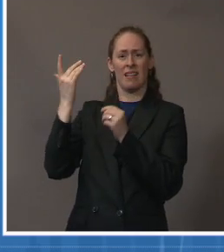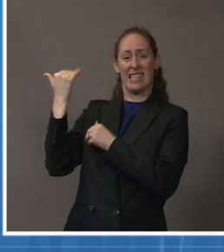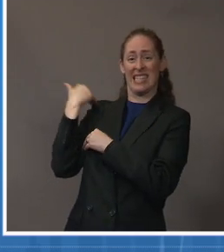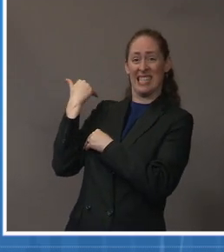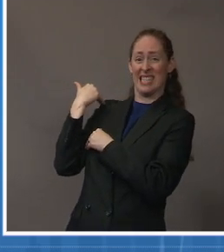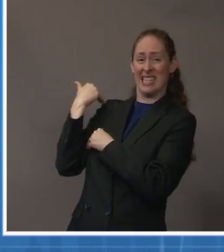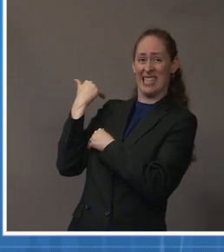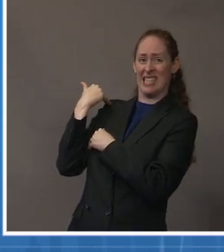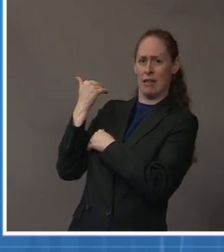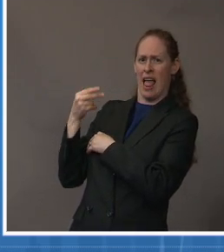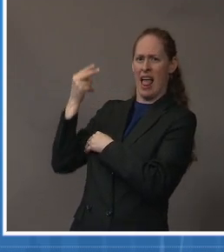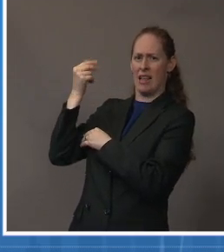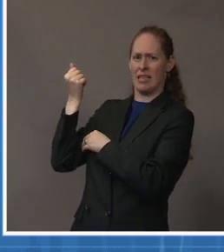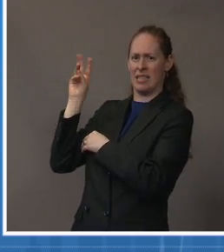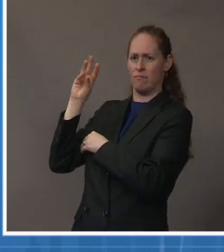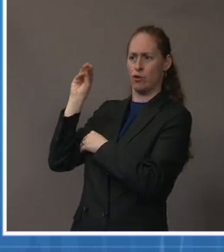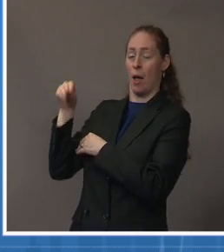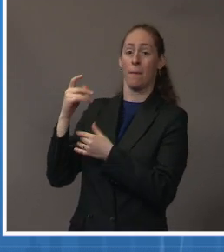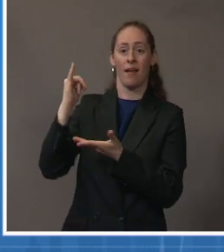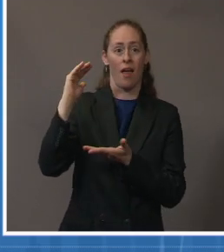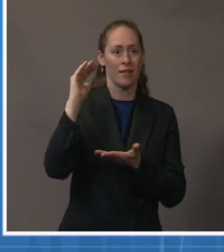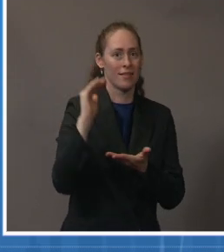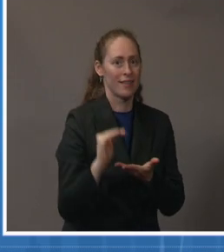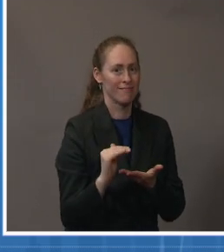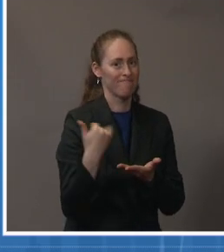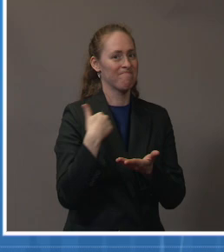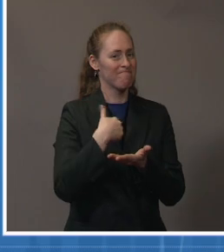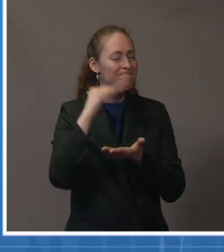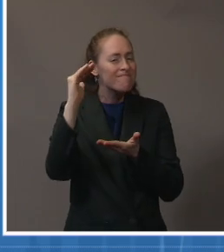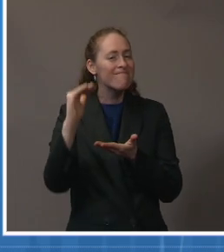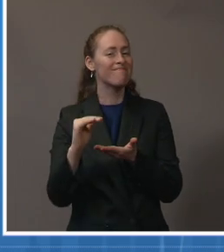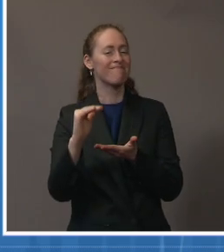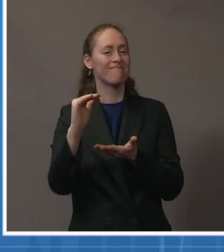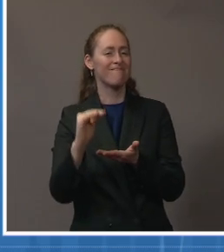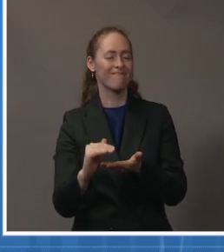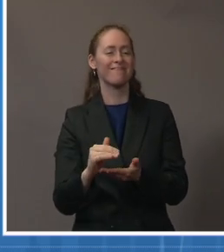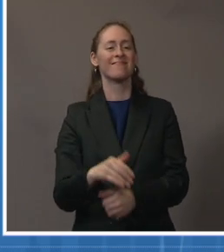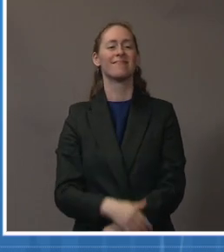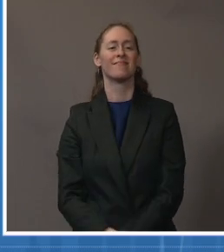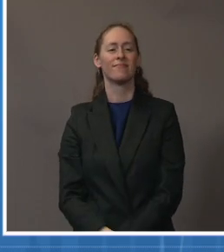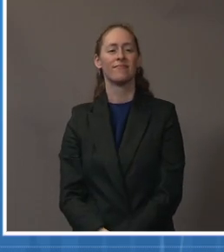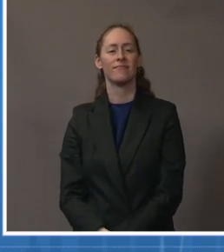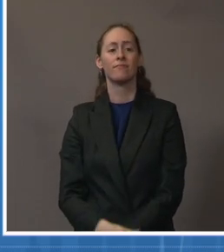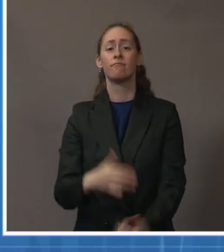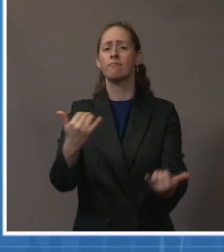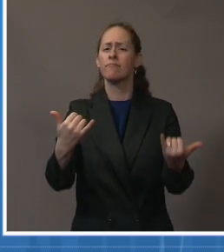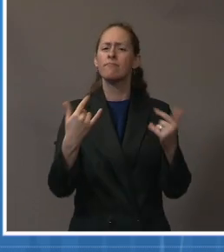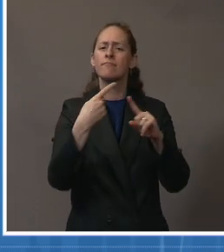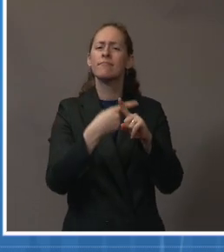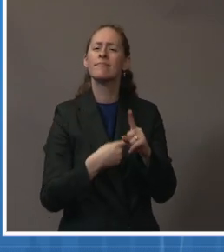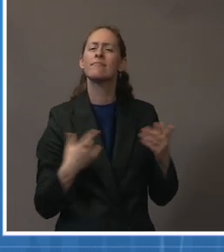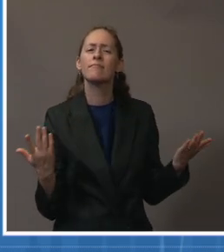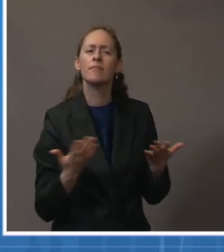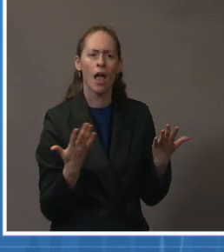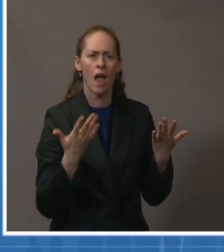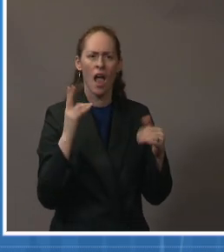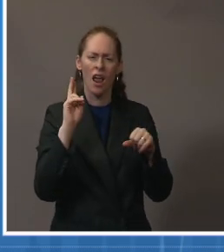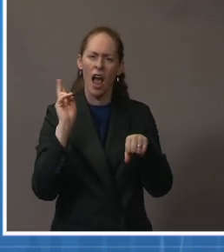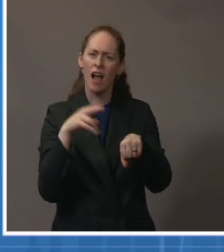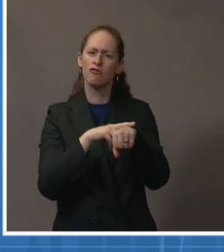As the administration kicks off its national month of action in the critical month of June, I want to highlight a specific population